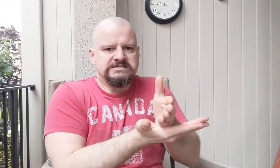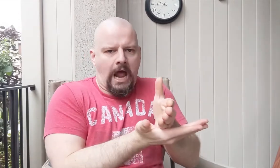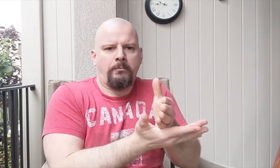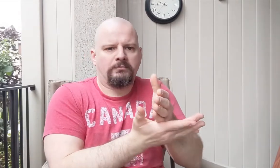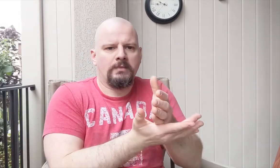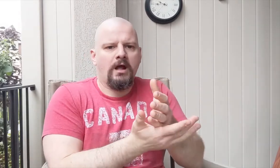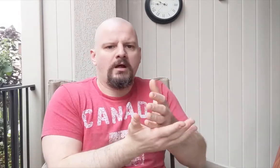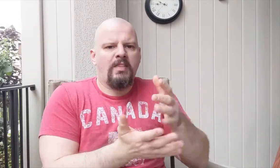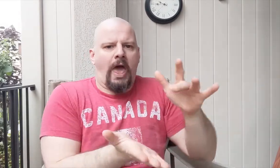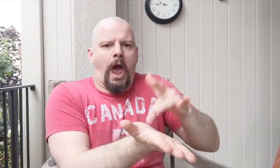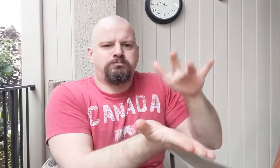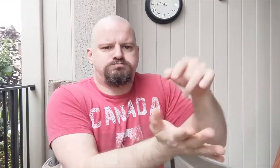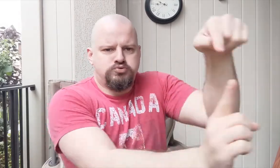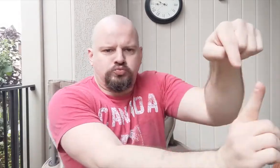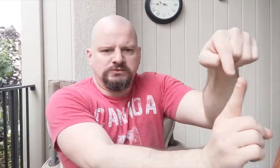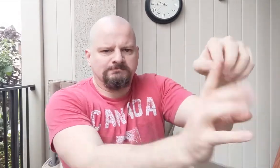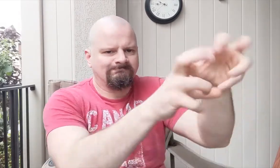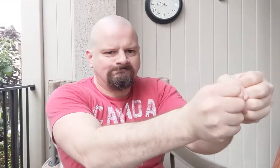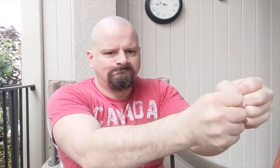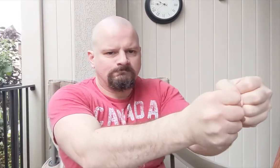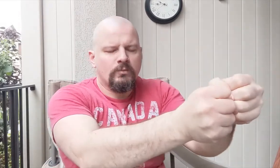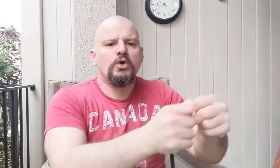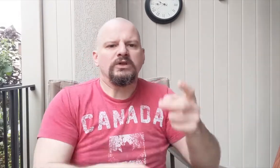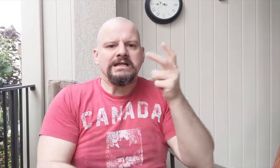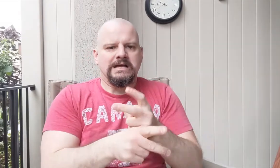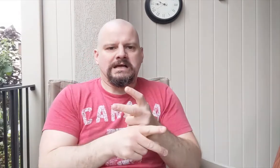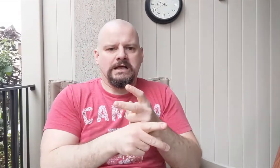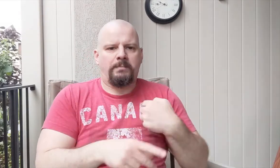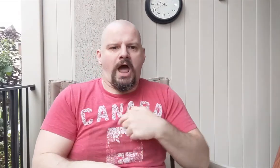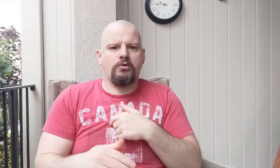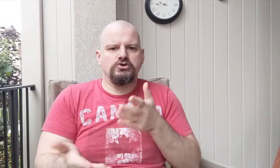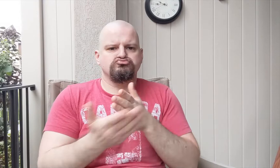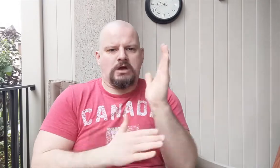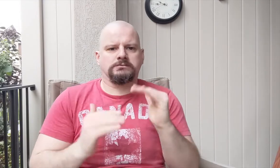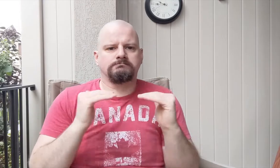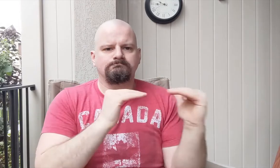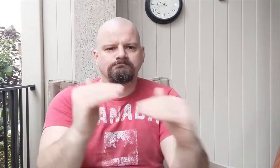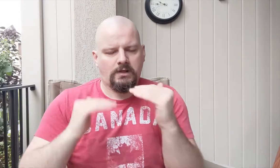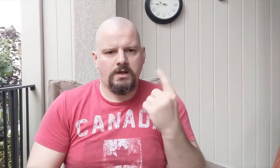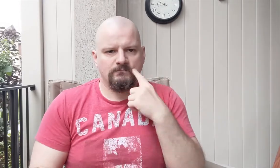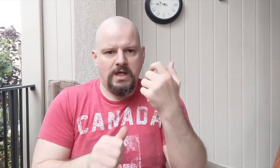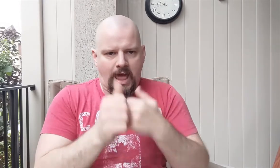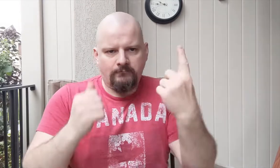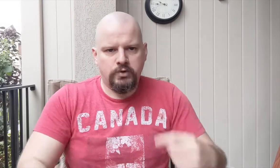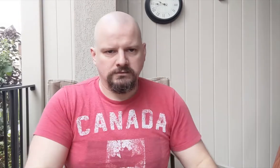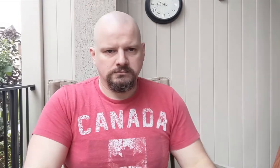and put a stop to the abuse. We keep our rights equal for every one of us.